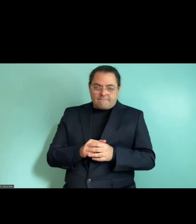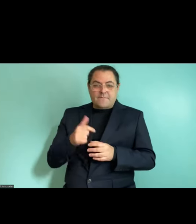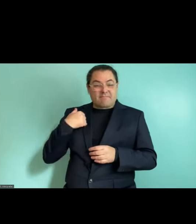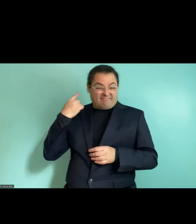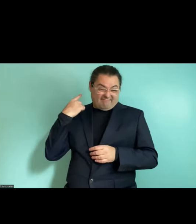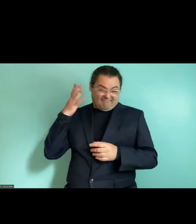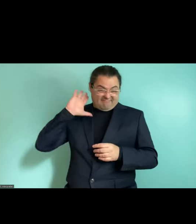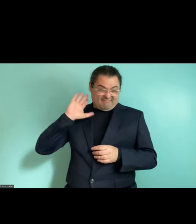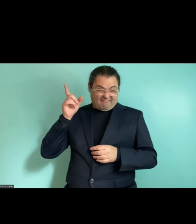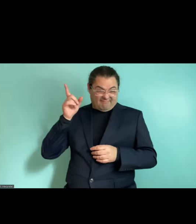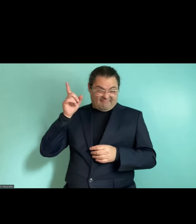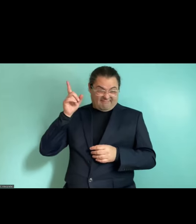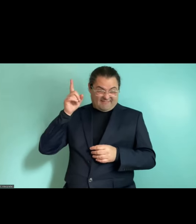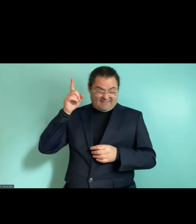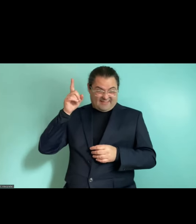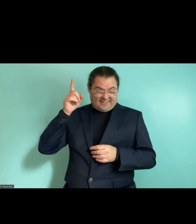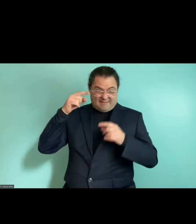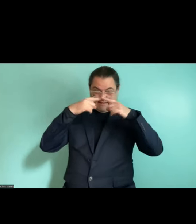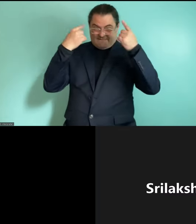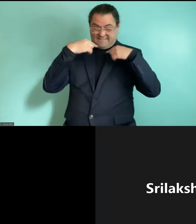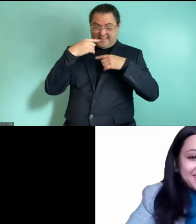look, This is what they will bear with the background.